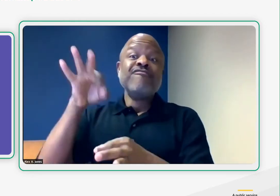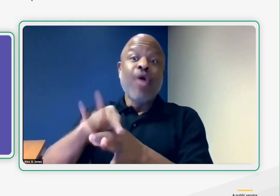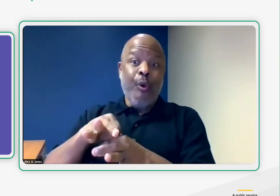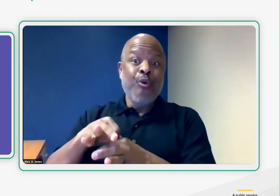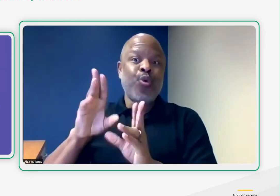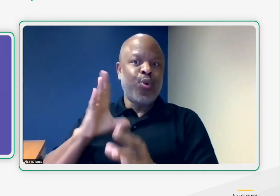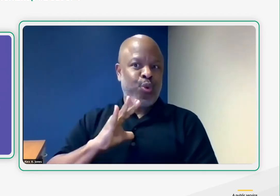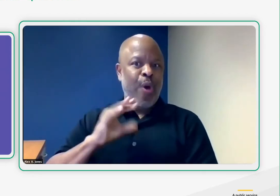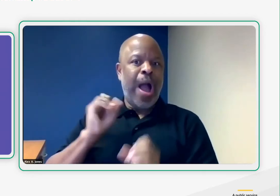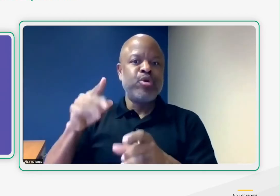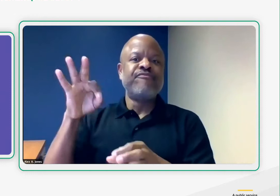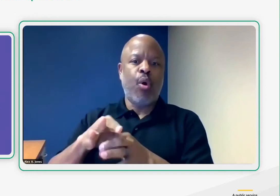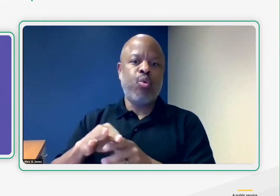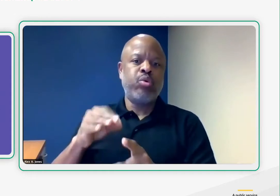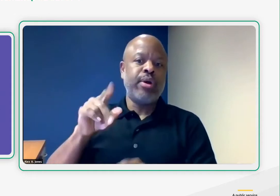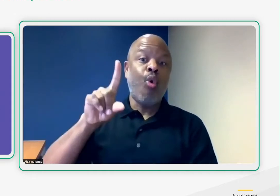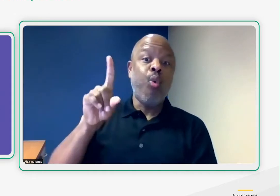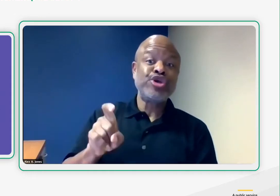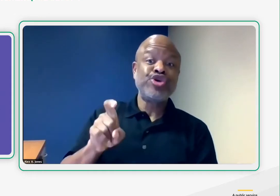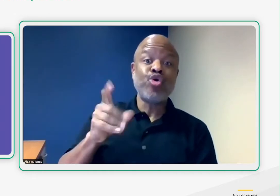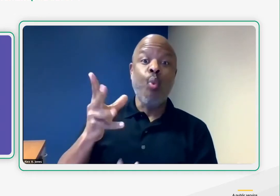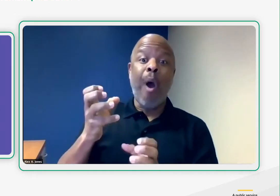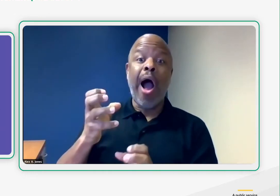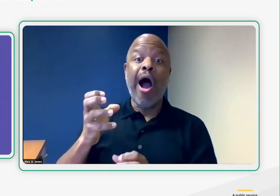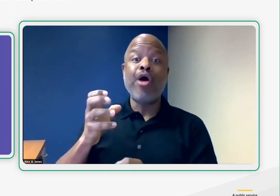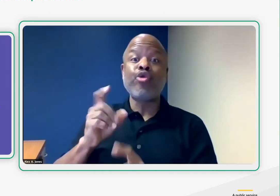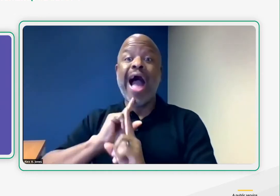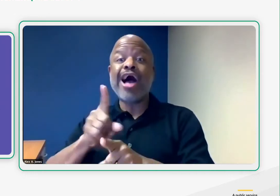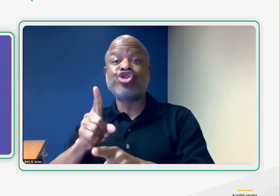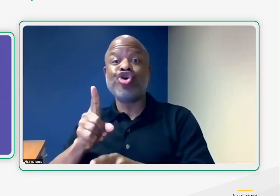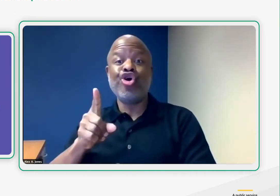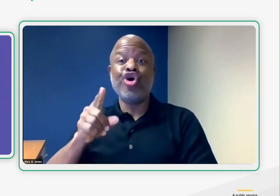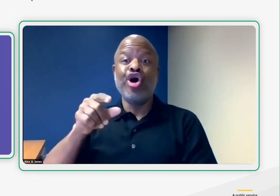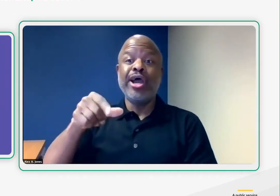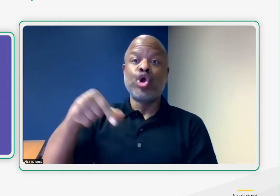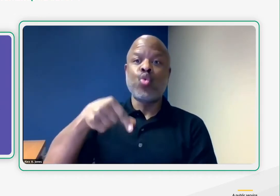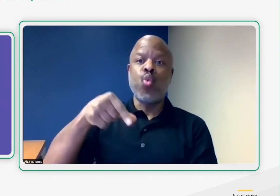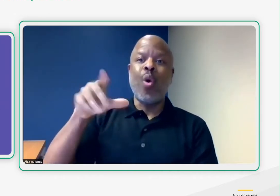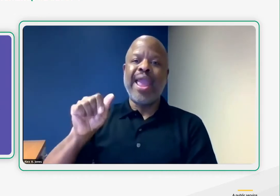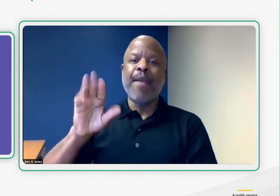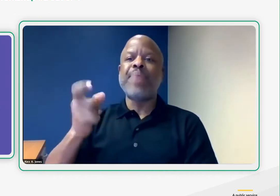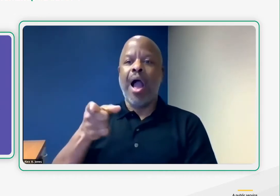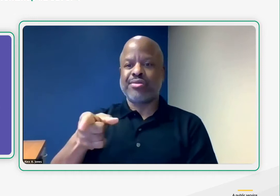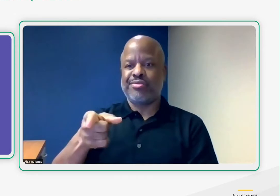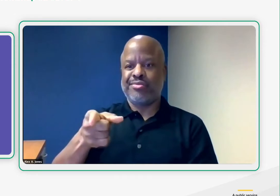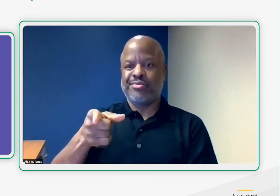Additionally, we do encourage you to upvote questions, in case you have the same question as someone else.